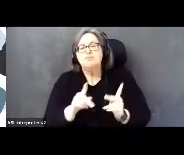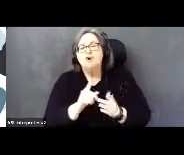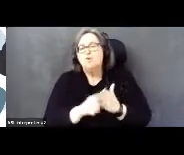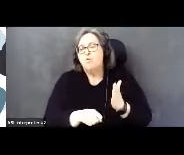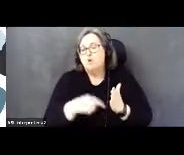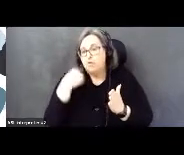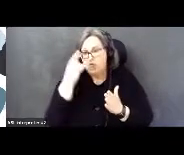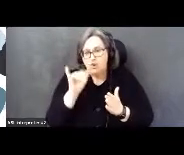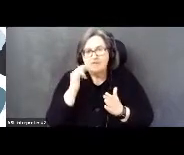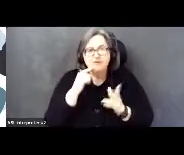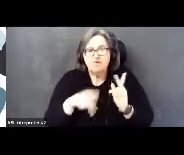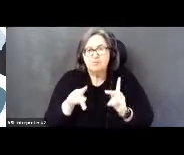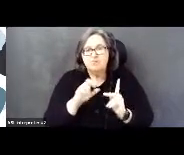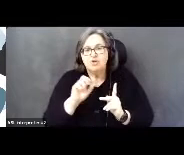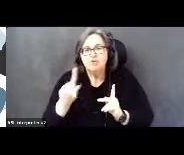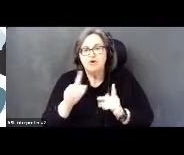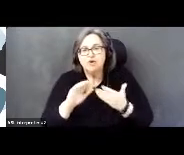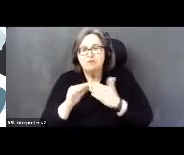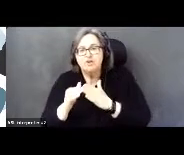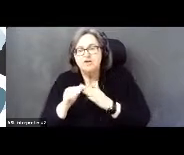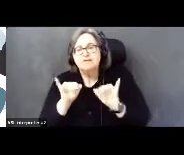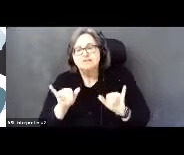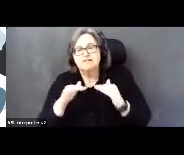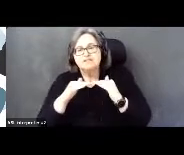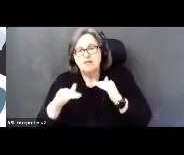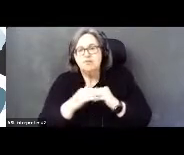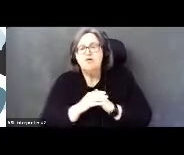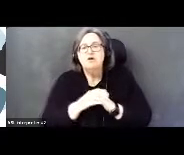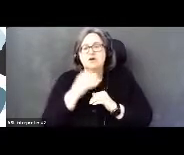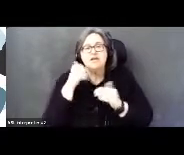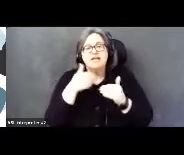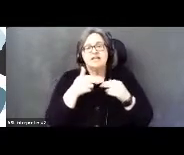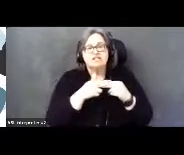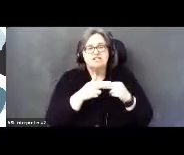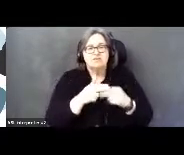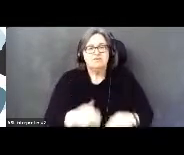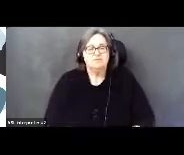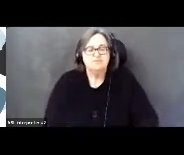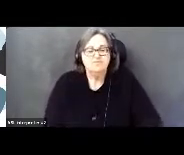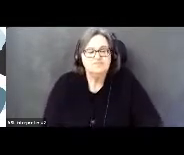to look like for folks to go back and be stable. If you go to the next slide please, next one